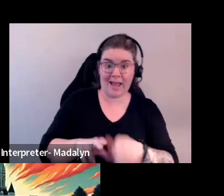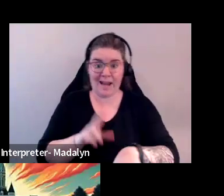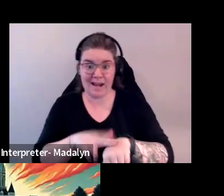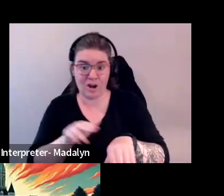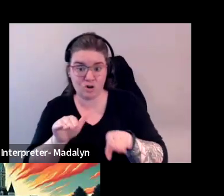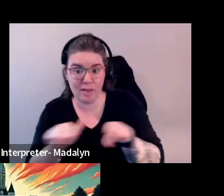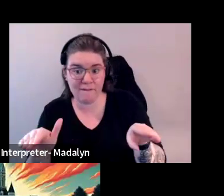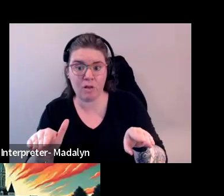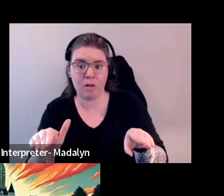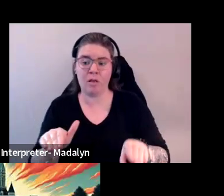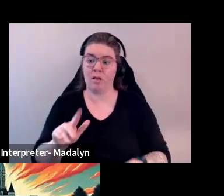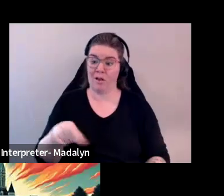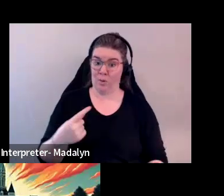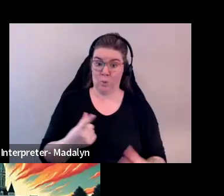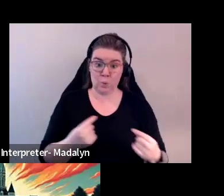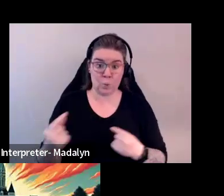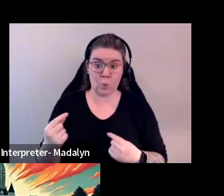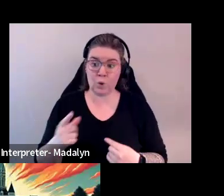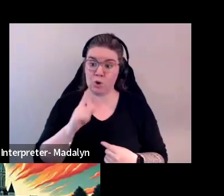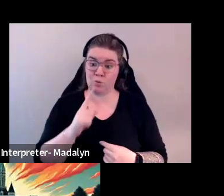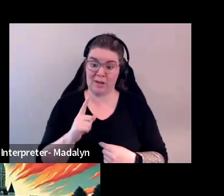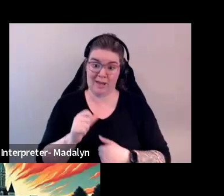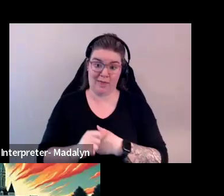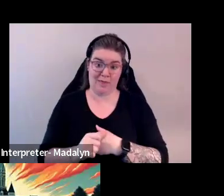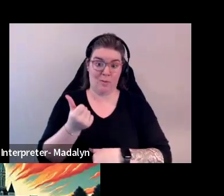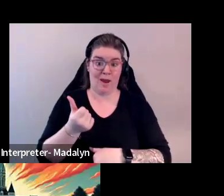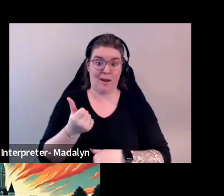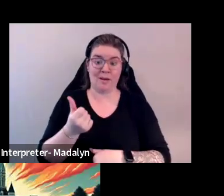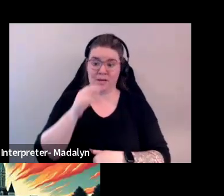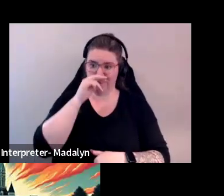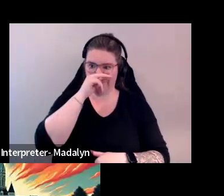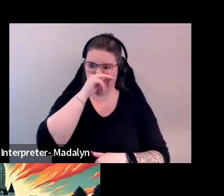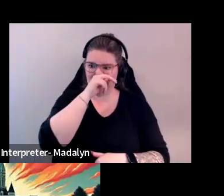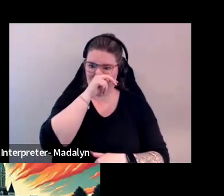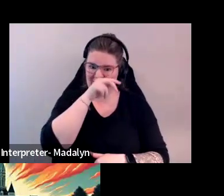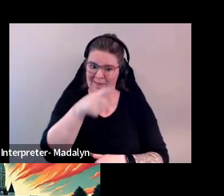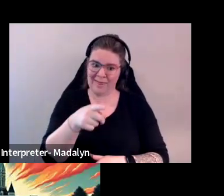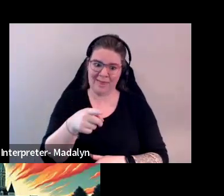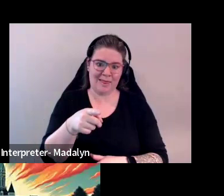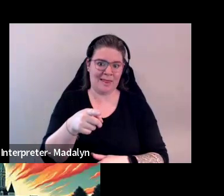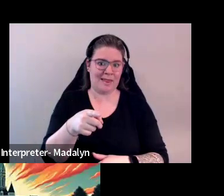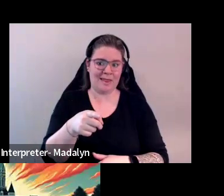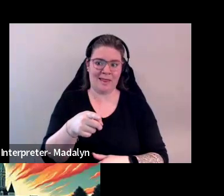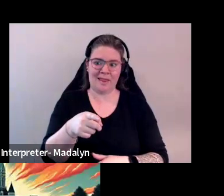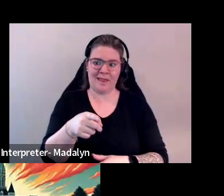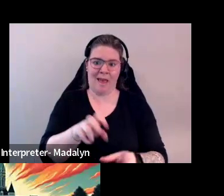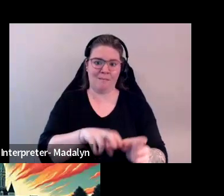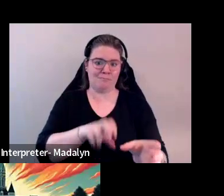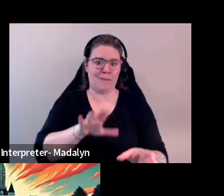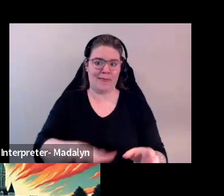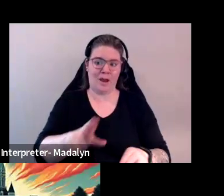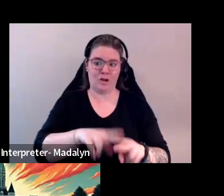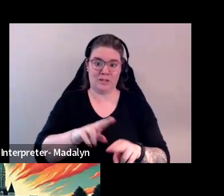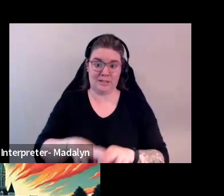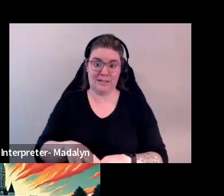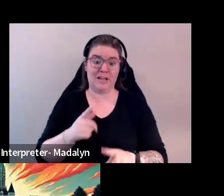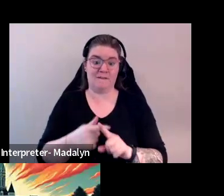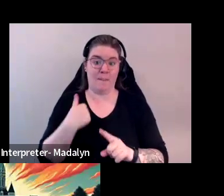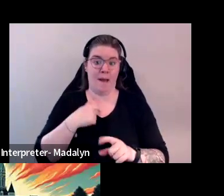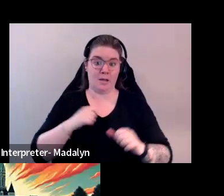Don Posh: The only thing we could do is threaten to have those politicians lose their seats by the numbers of us that are coming out to vote against them.